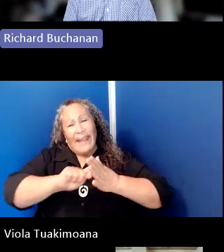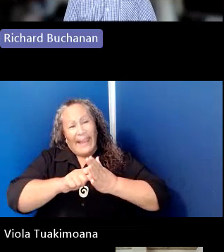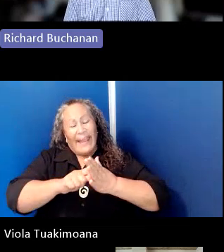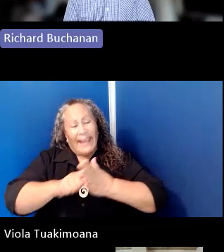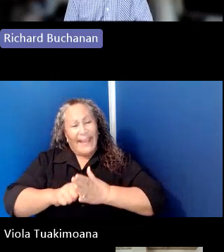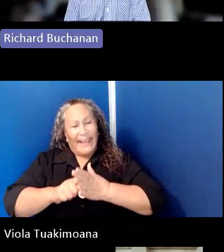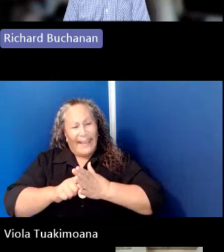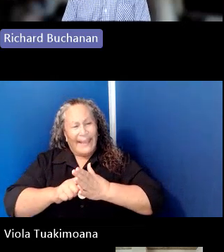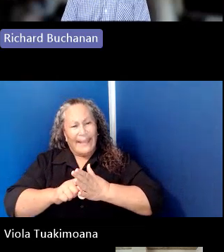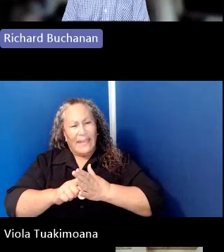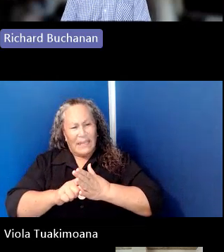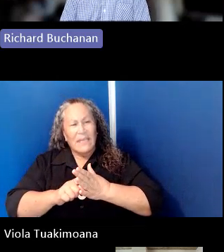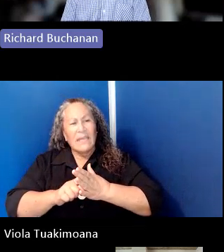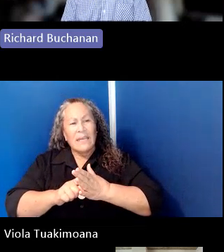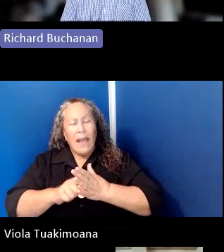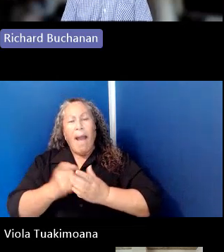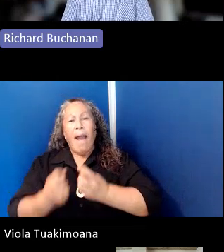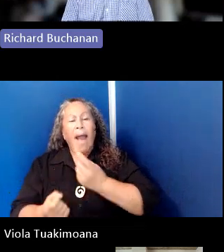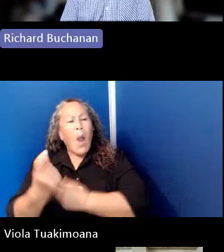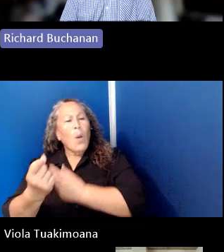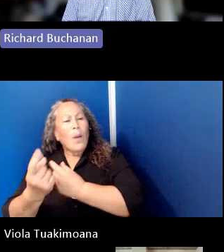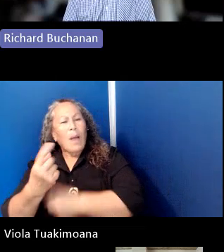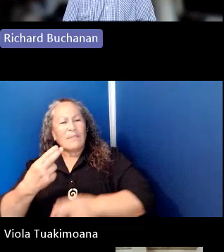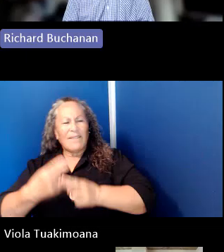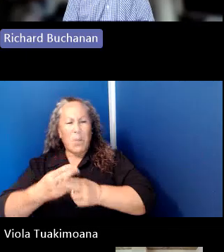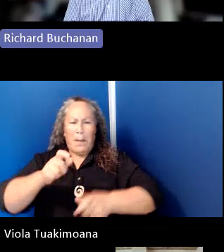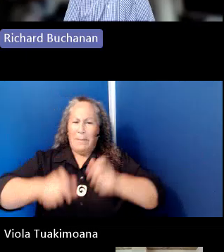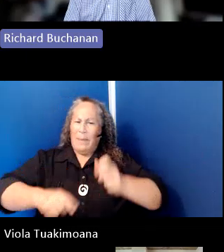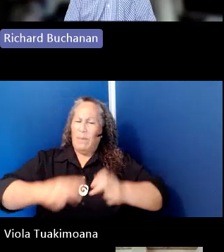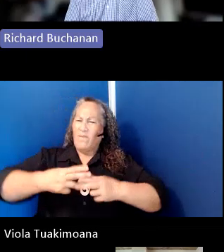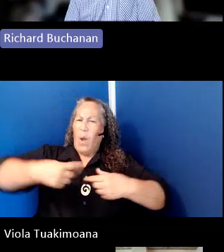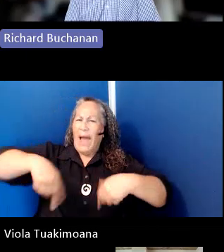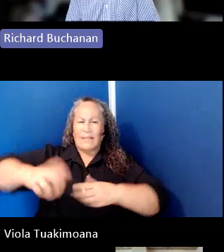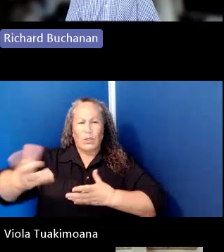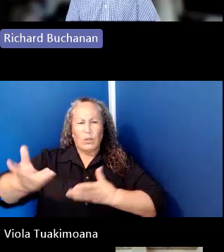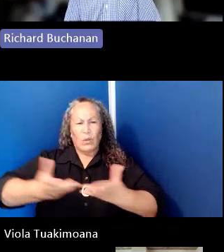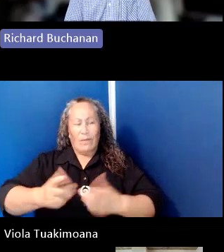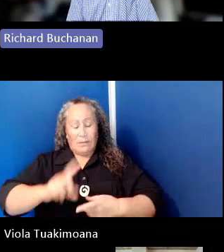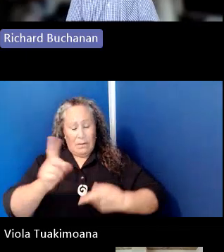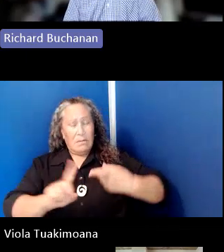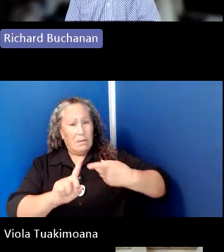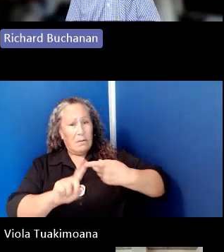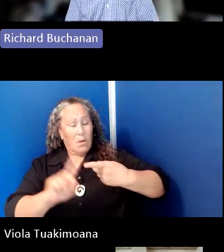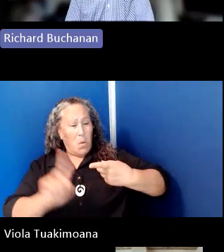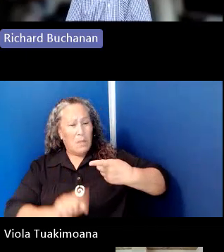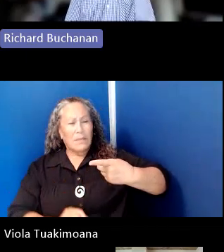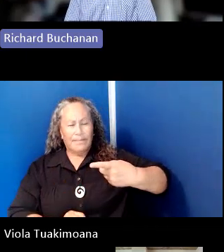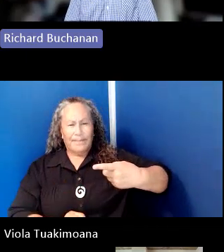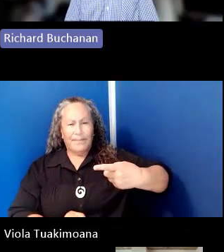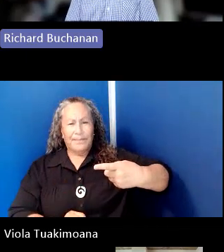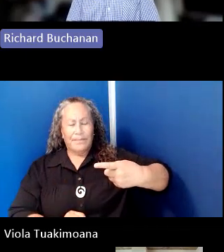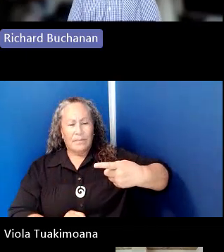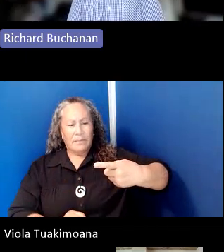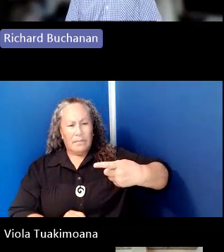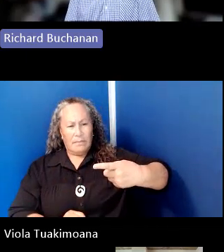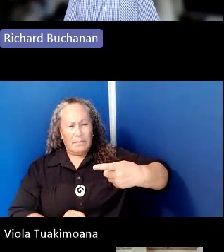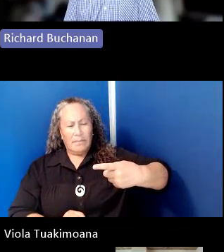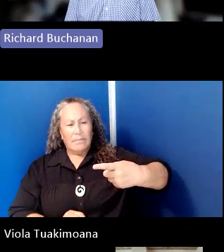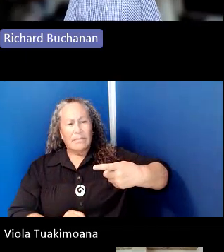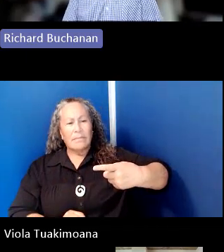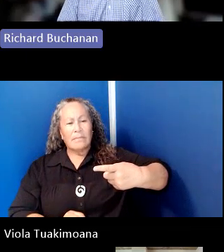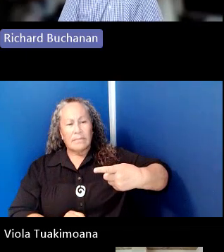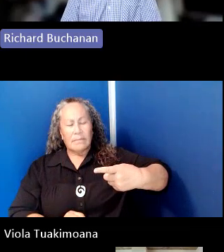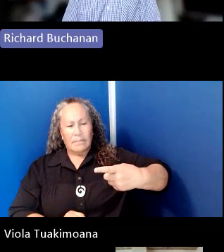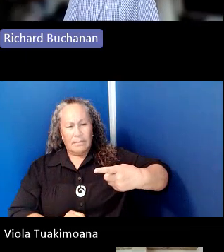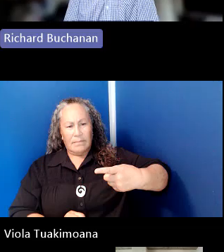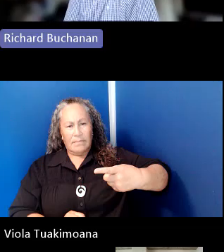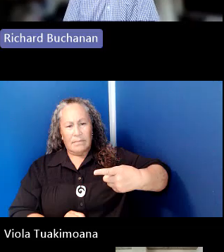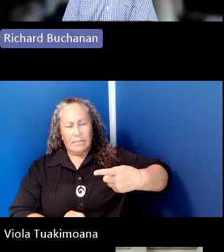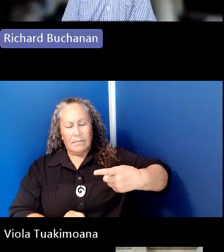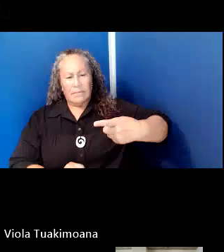of the People for Us service. The first one is that Disability Support Services will gain an